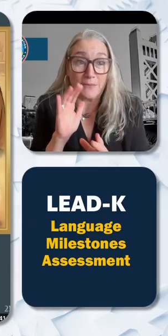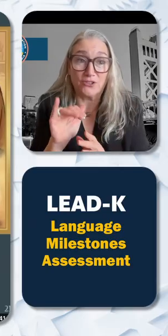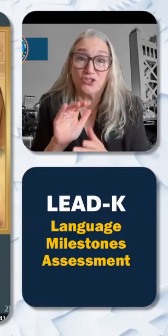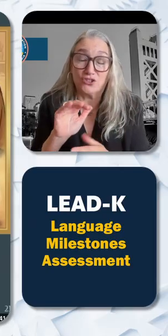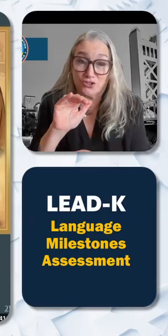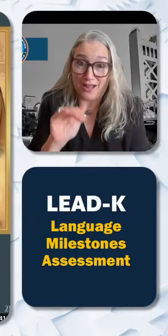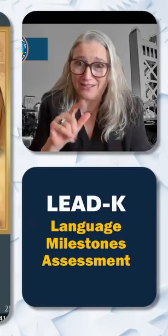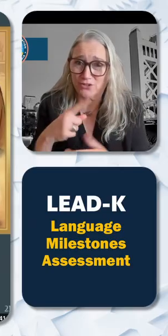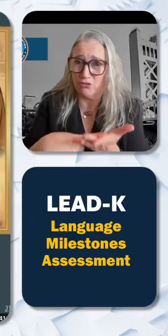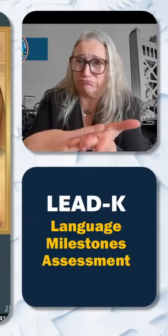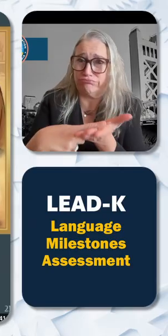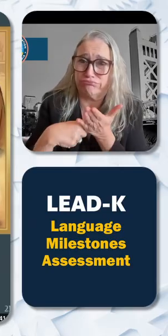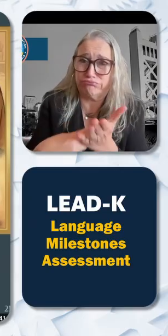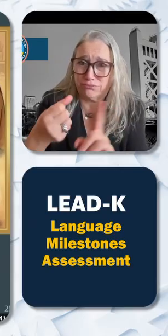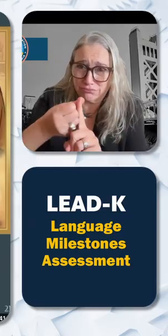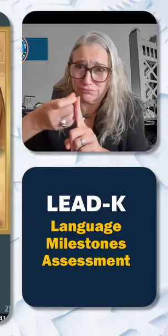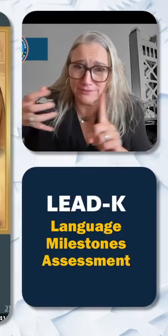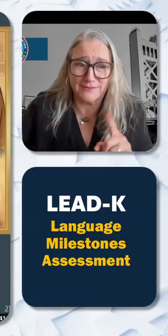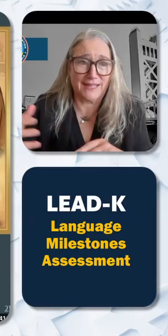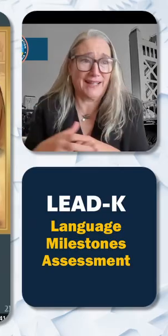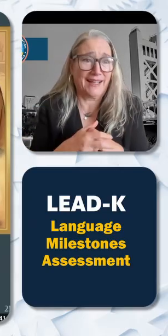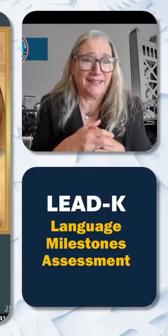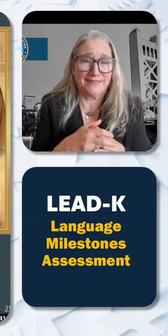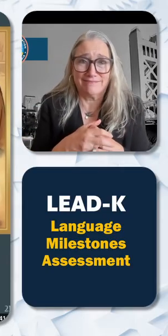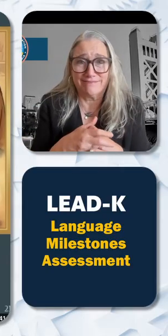this time frame. I want to show you what it looks like at this…